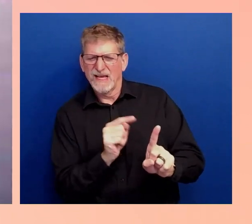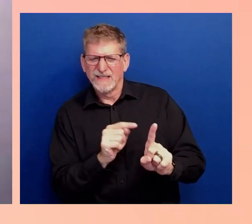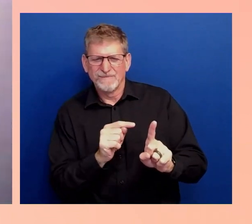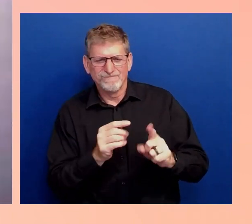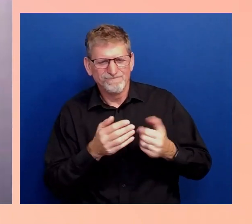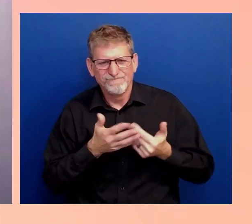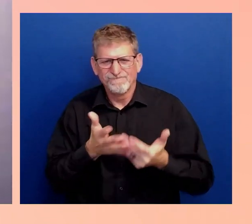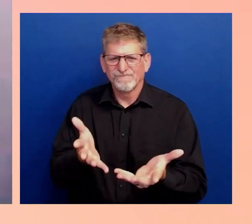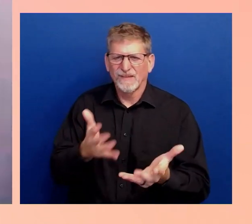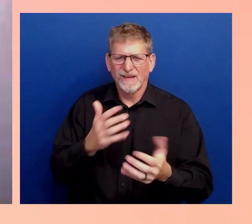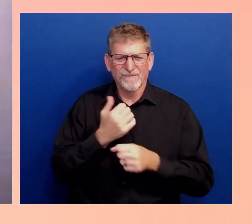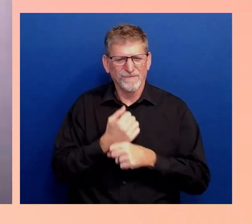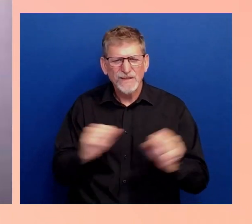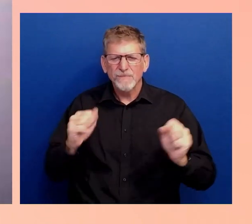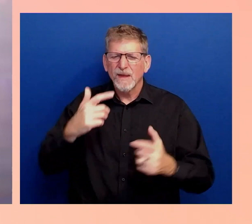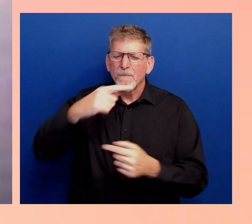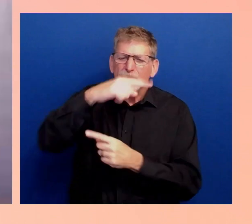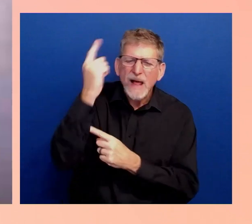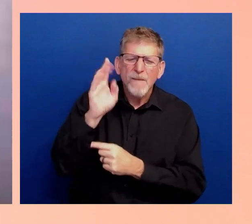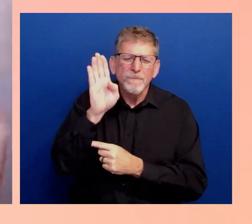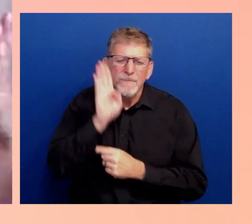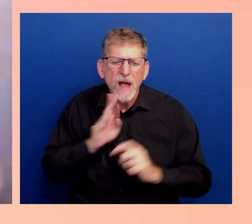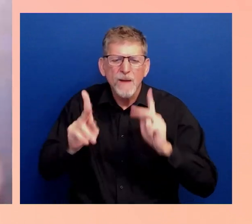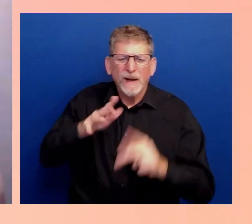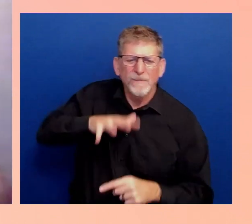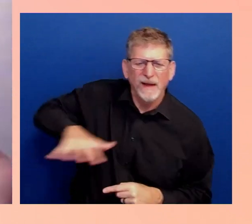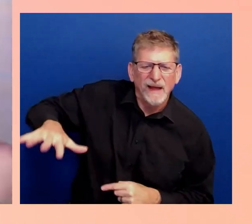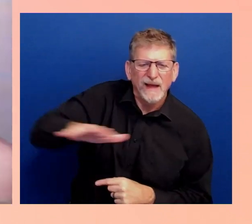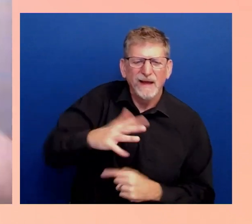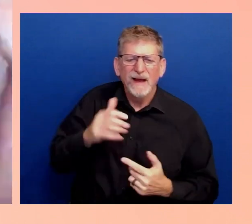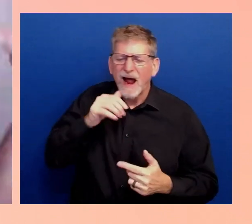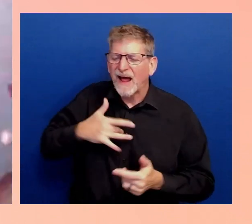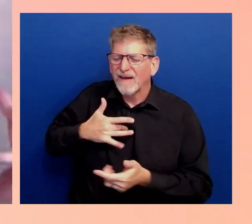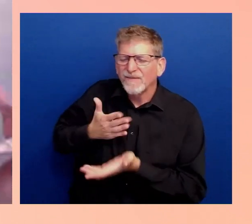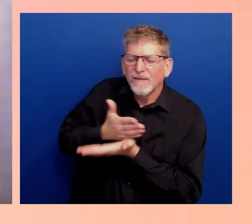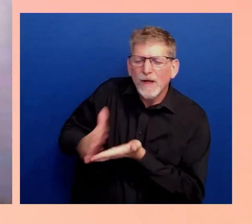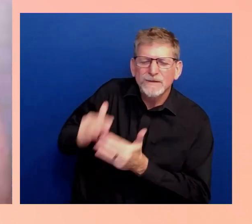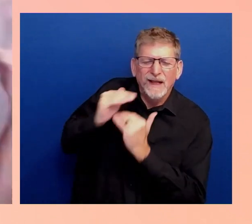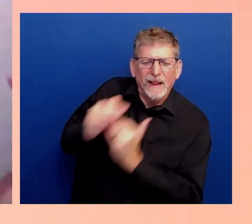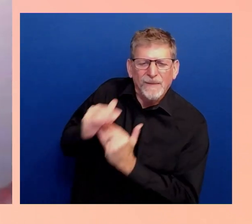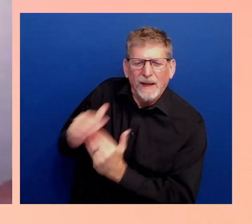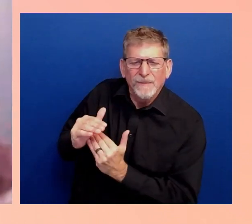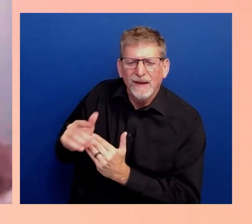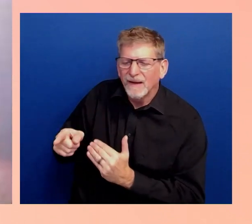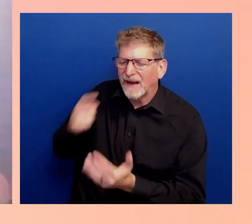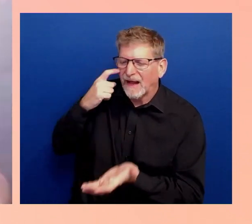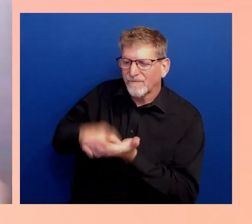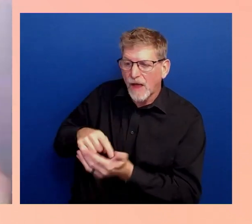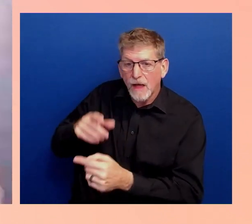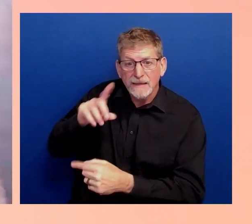the margins who identify as disabled, even non-disabled who had temporary disabilities,